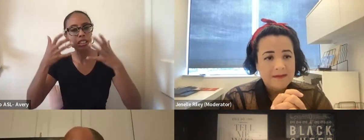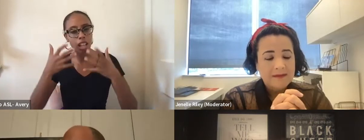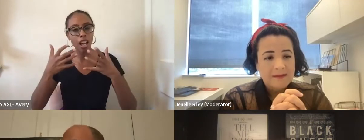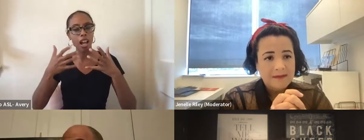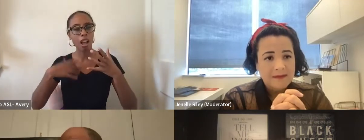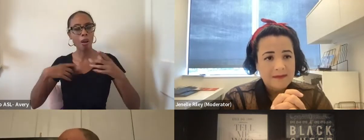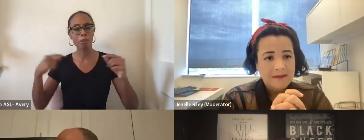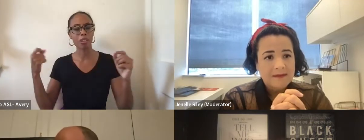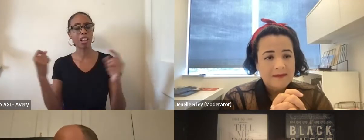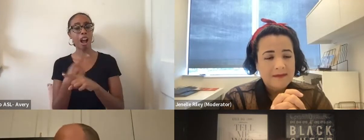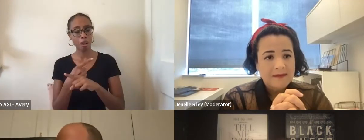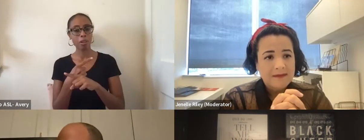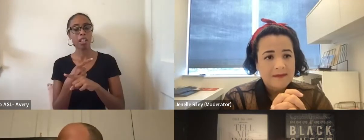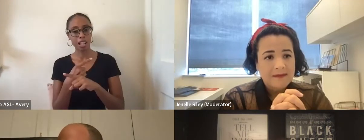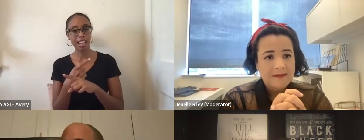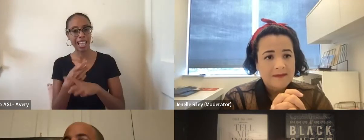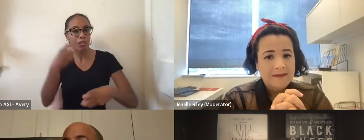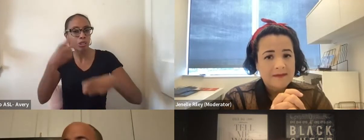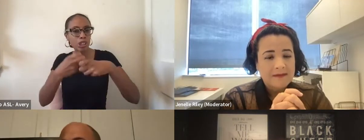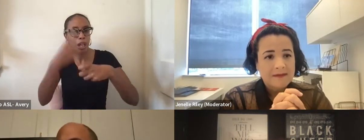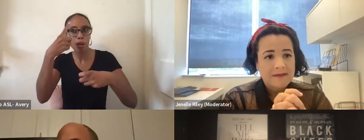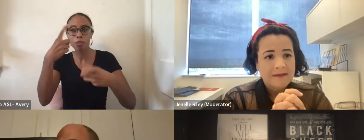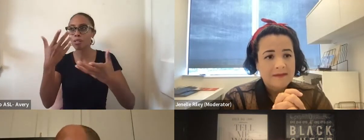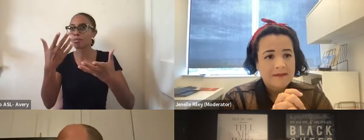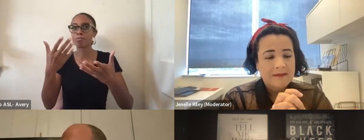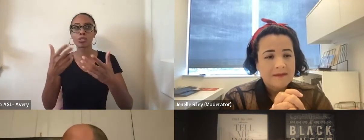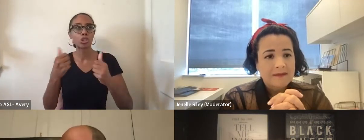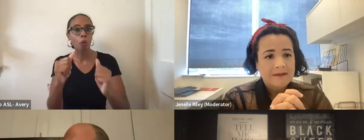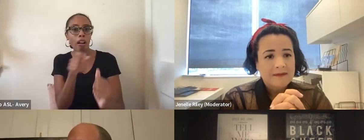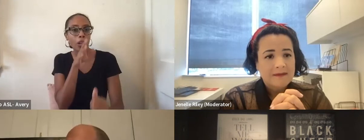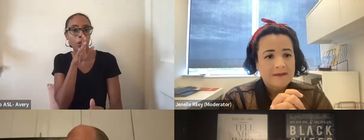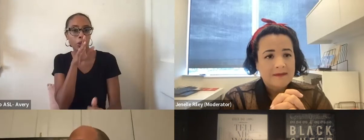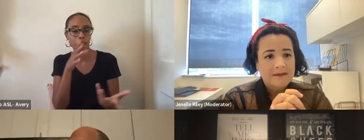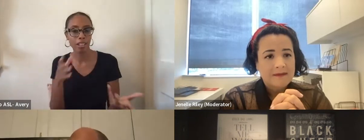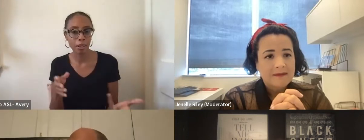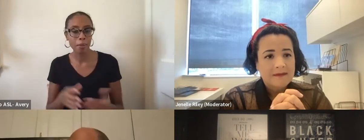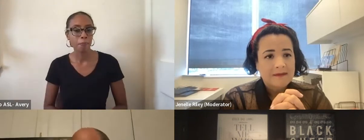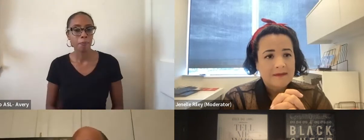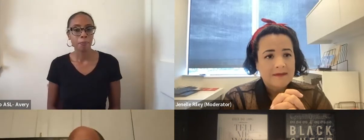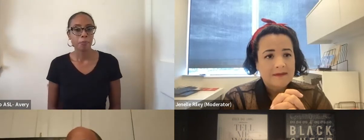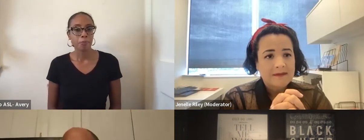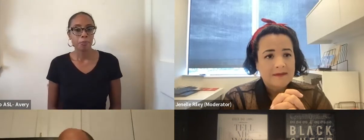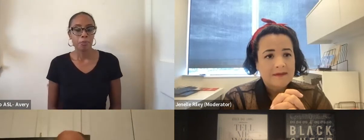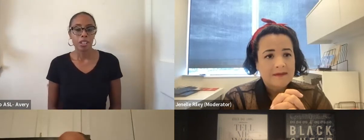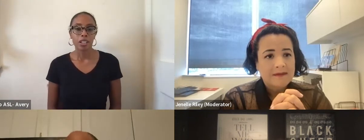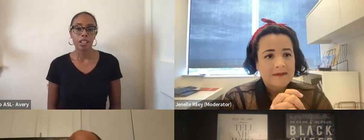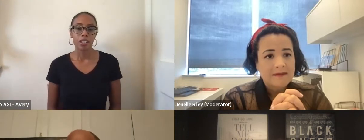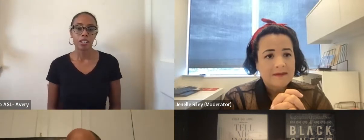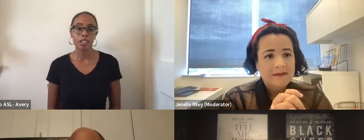And we've discussed at great length as a team how we're going to handle this sort of week after her